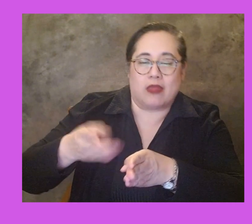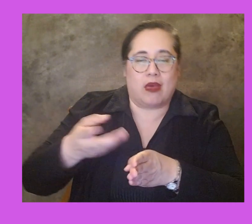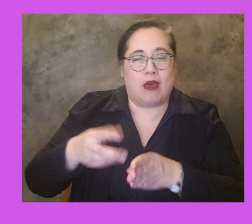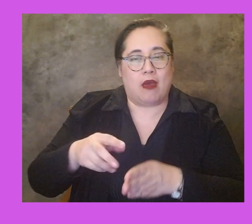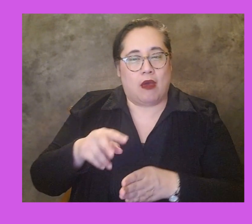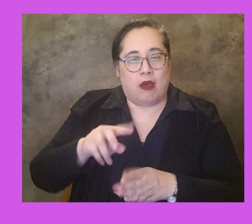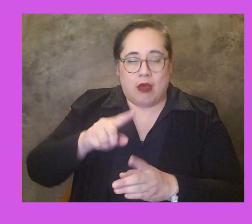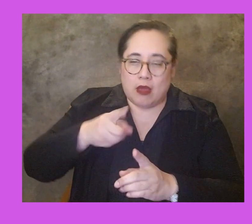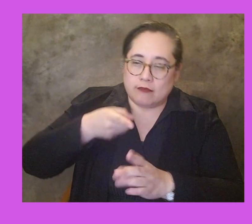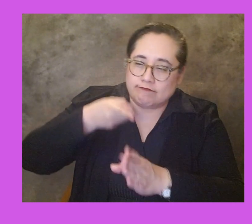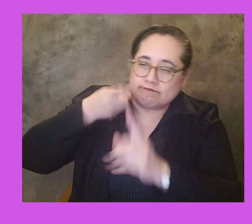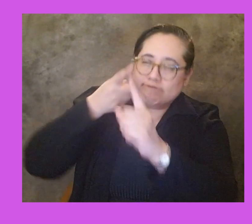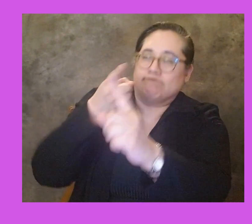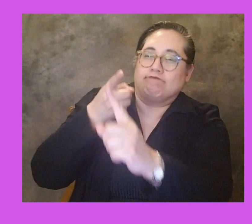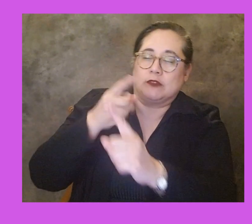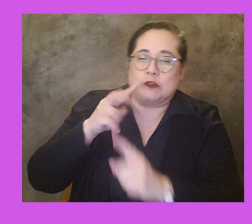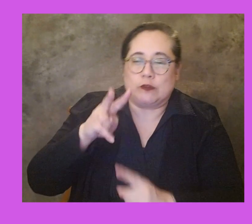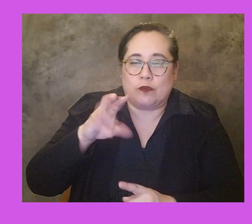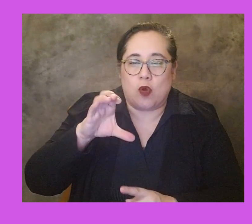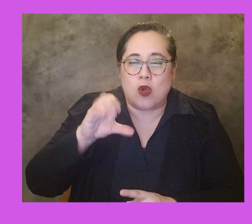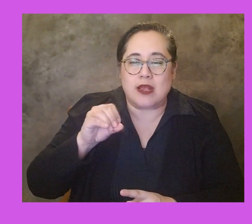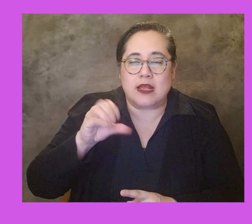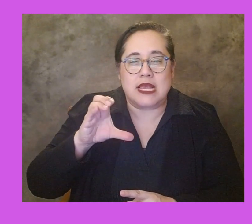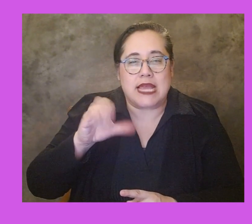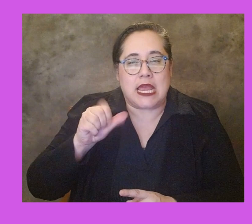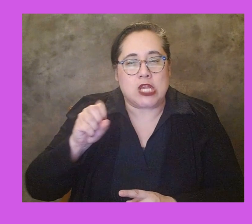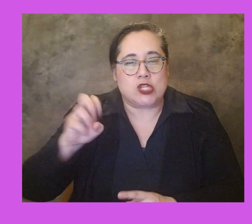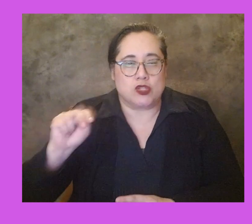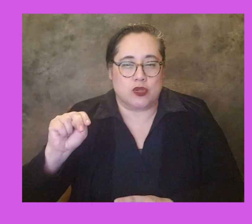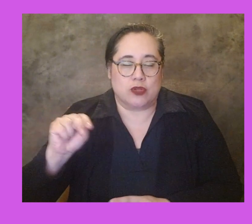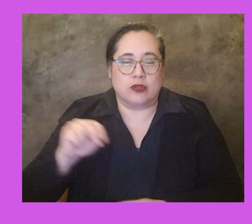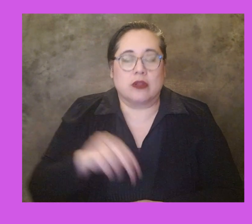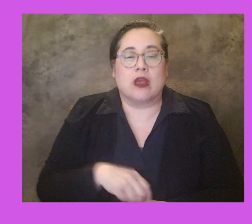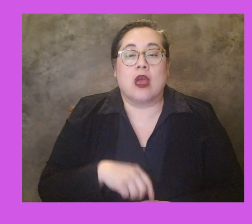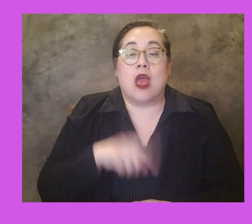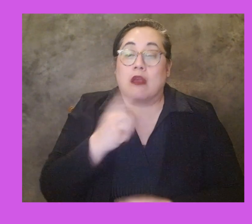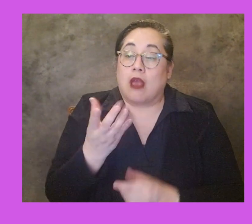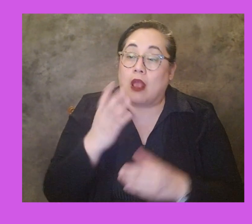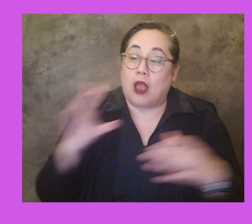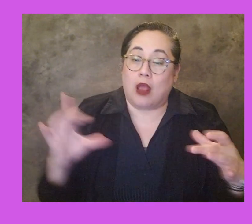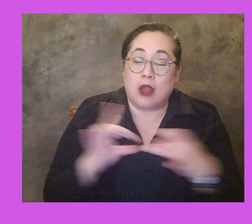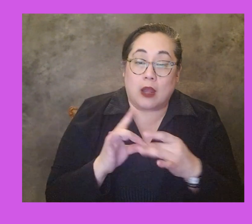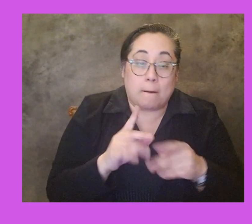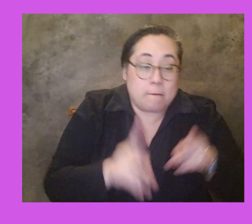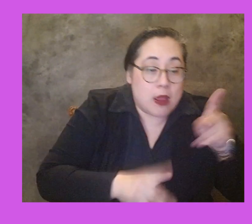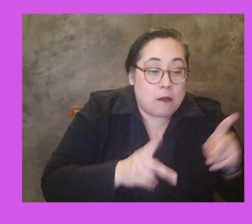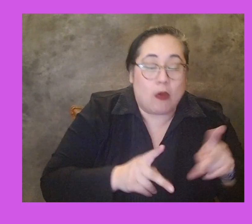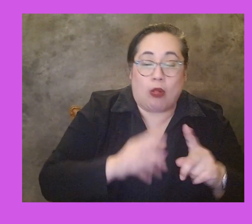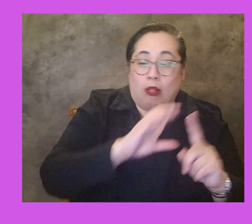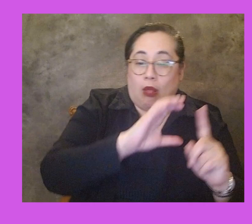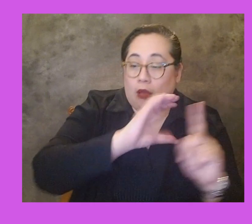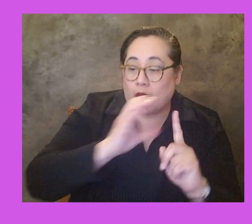A vocation that connects people, cultures, and connects lives. It changes and transforms lives,